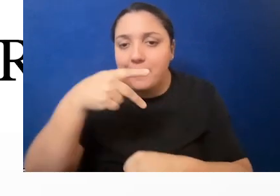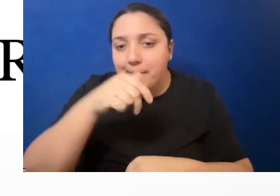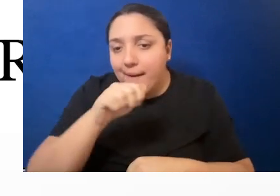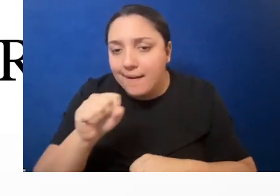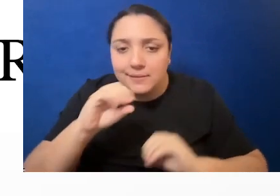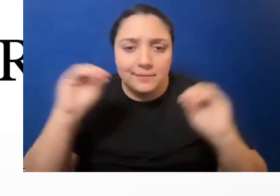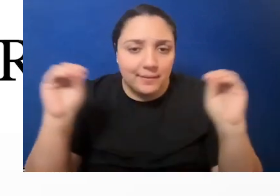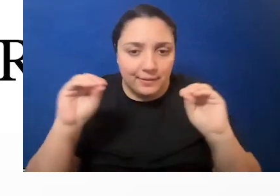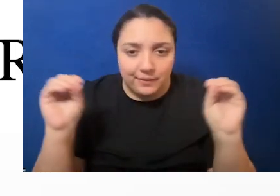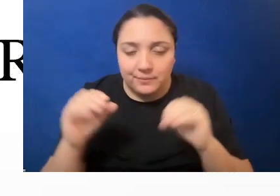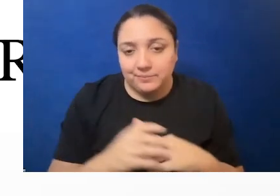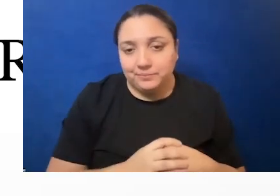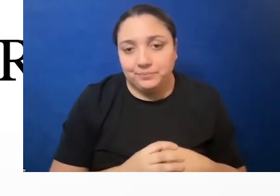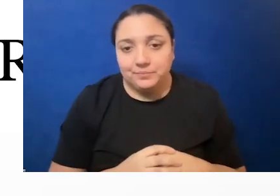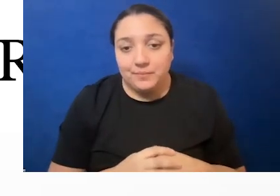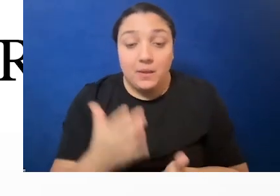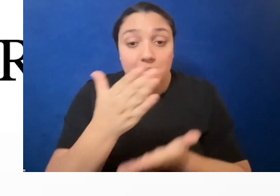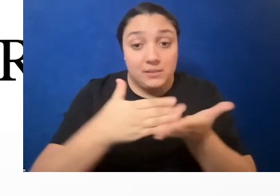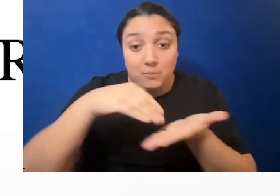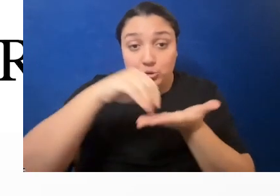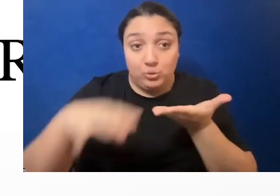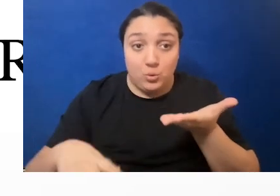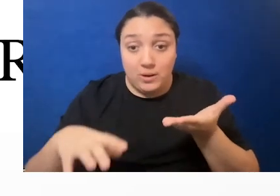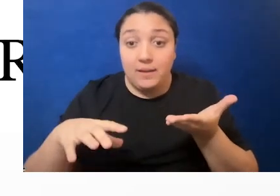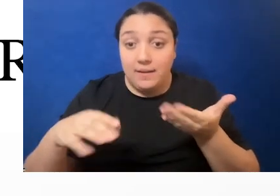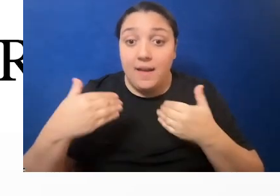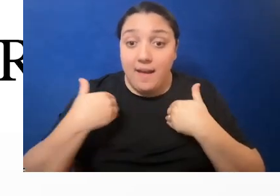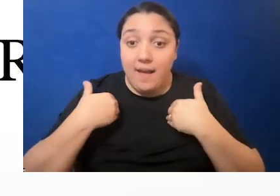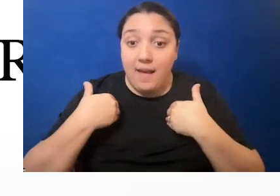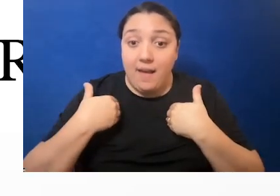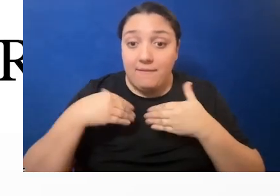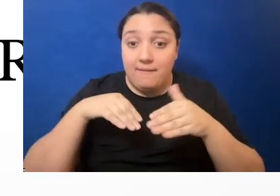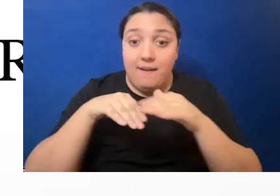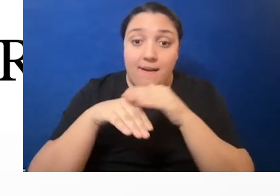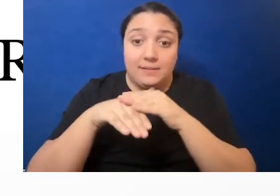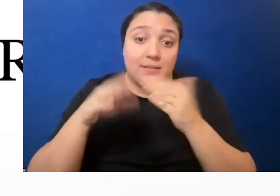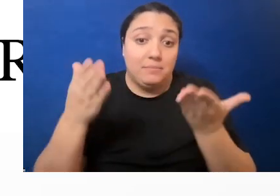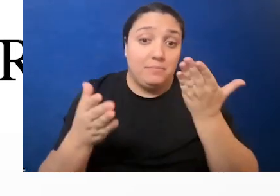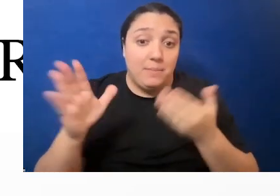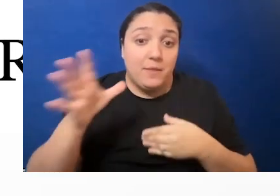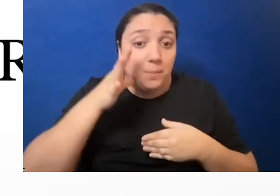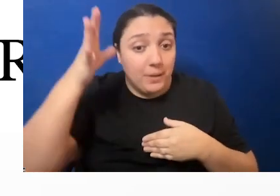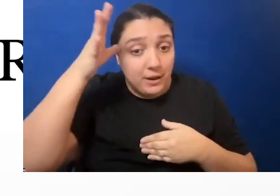OR GET A PASS OR ANY OF THAT STUFF. SOME STUDENTS HAD ACCESS TO AN